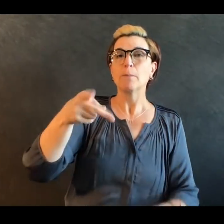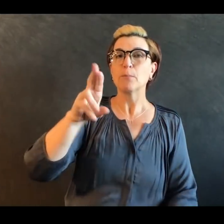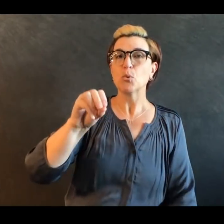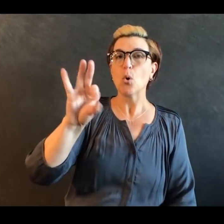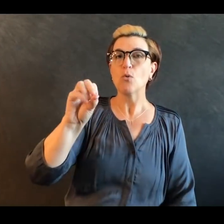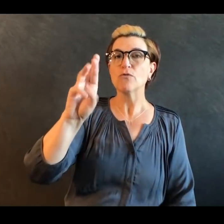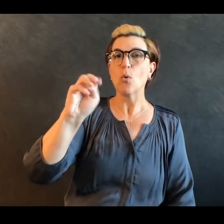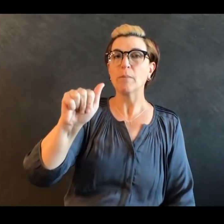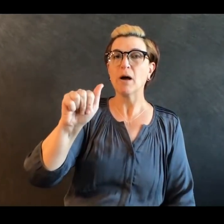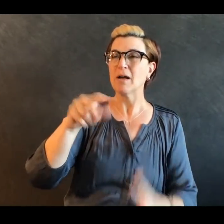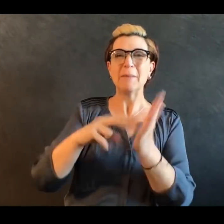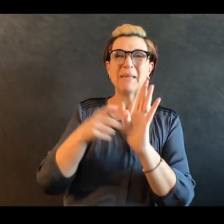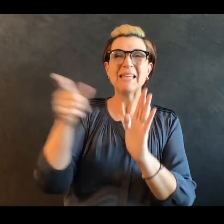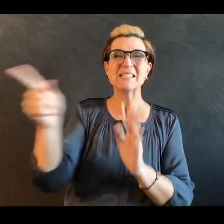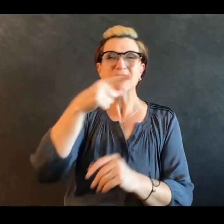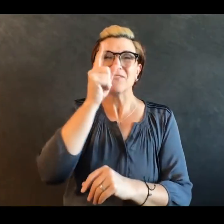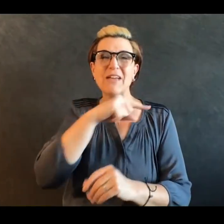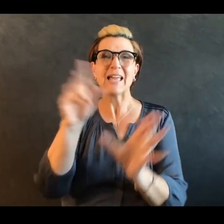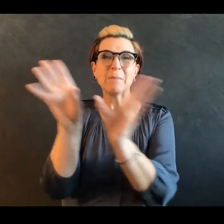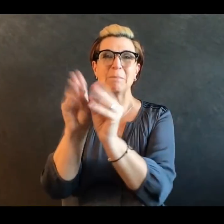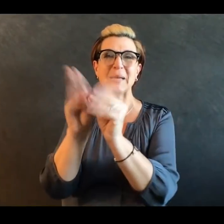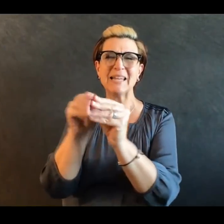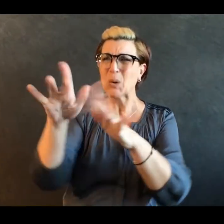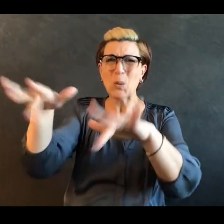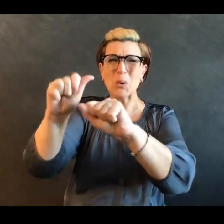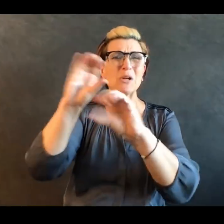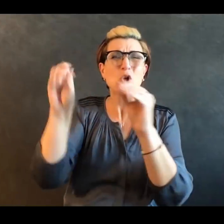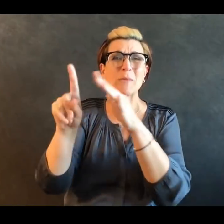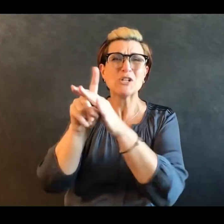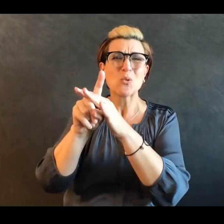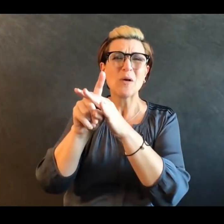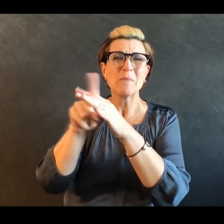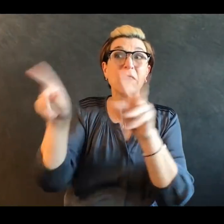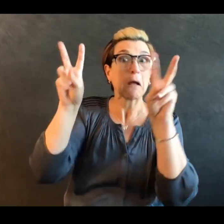constitutional authority that we're giving that we're given under the